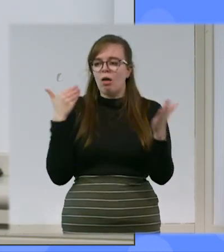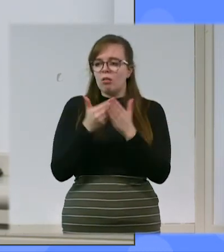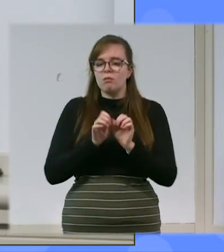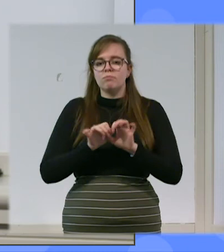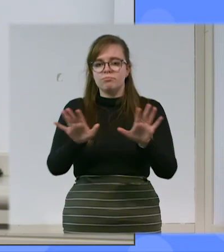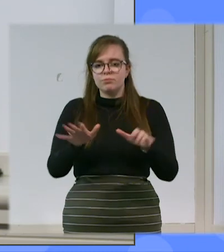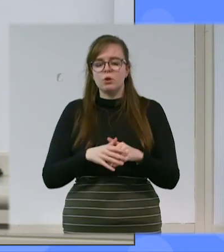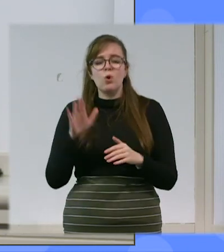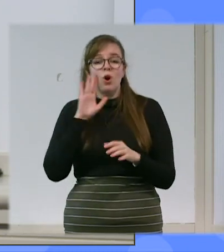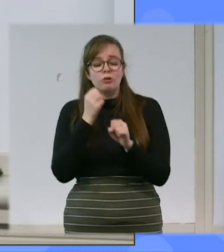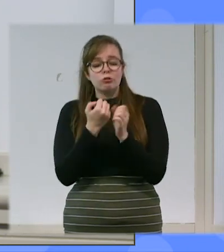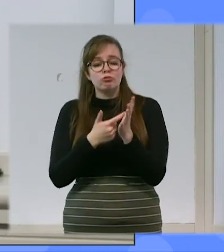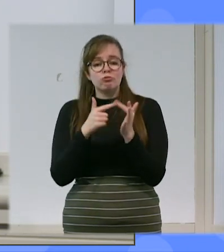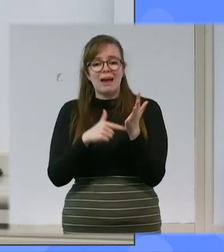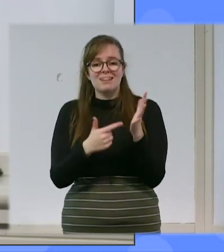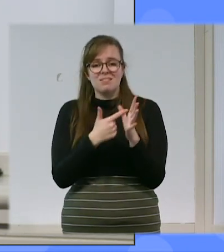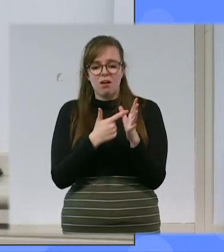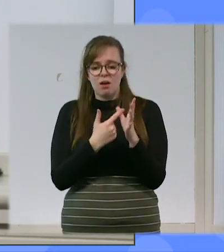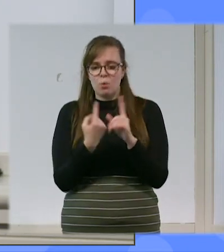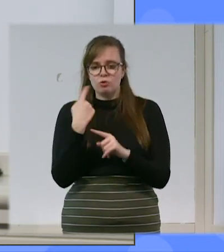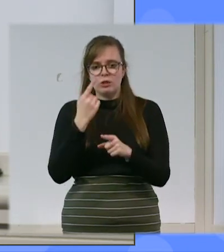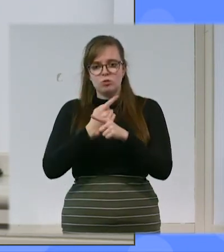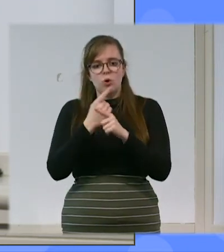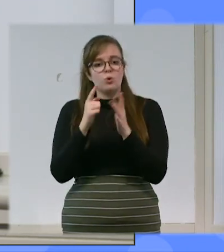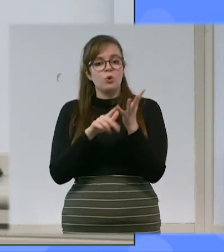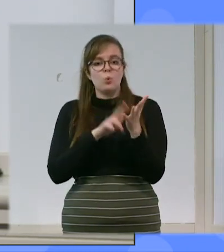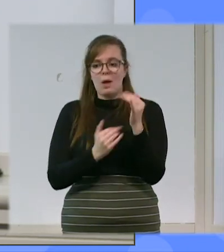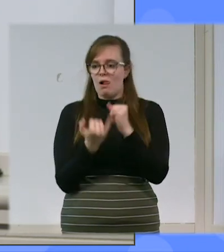when she spoke to the UN last September saying we cannot keep relying on these